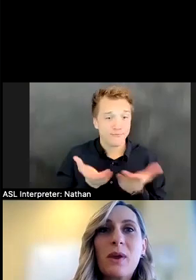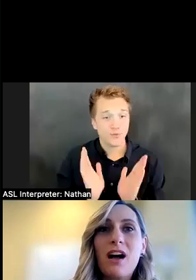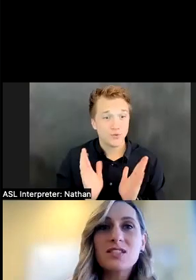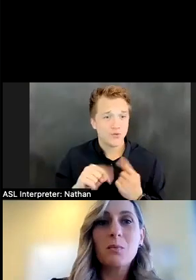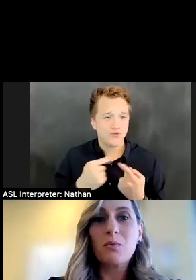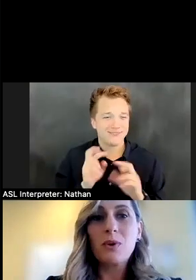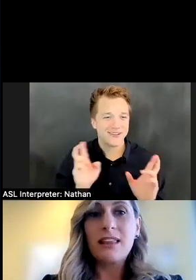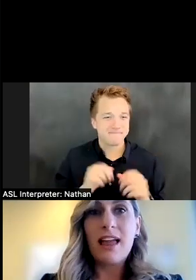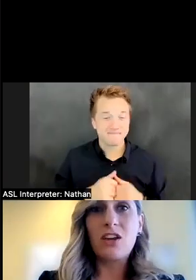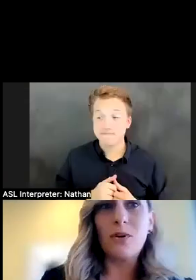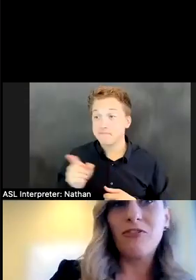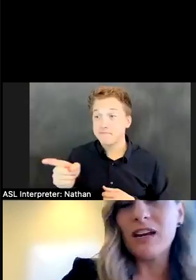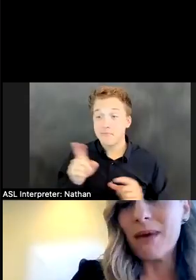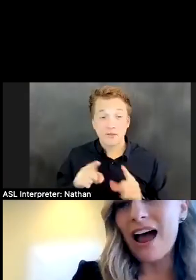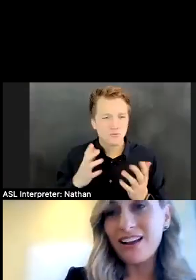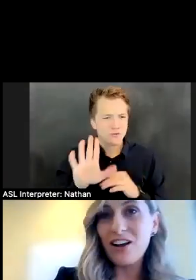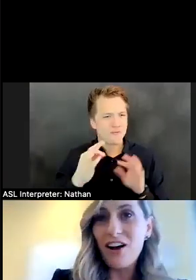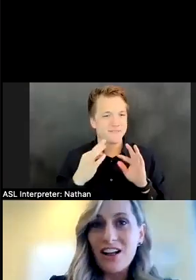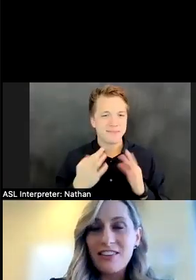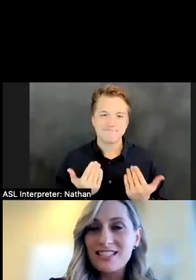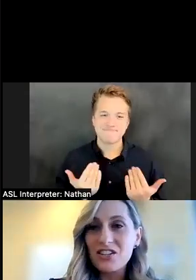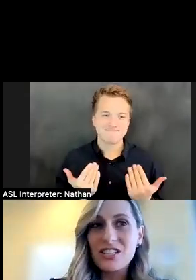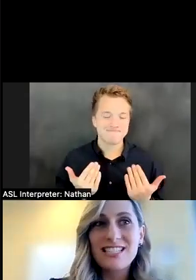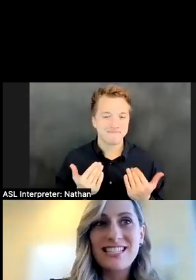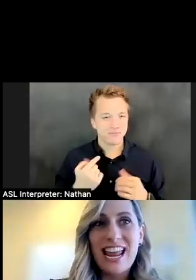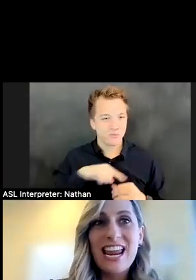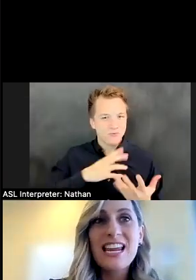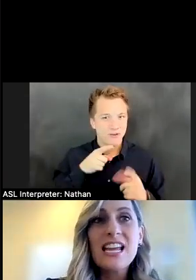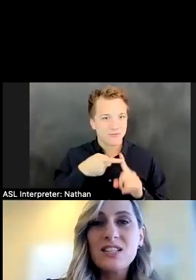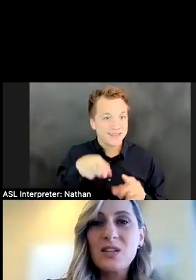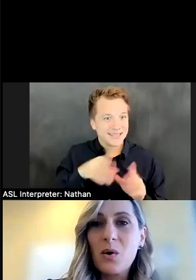We also would really like your feedback on the session today.